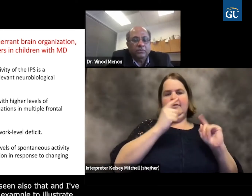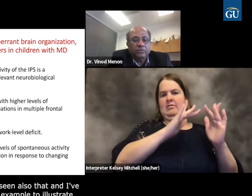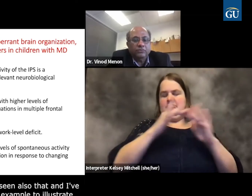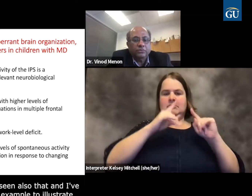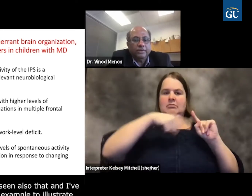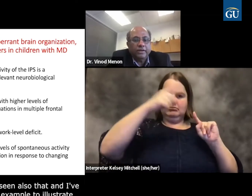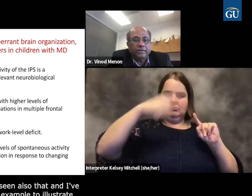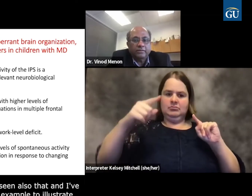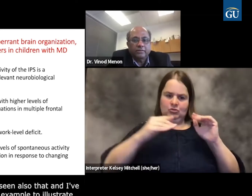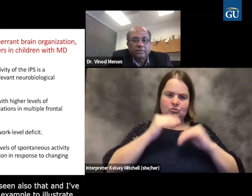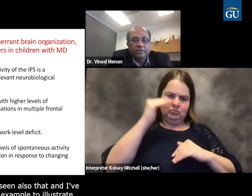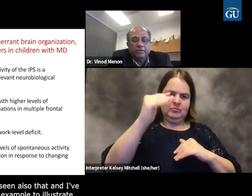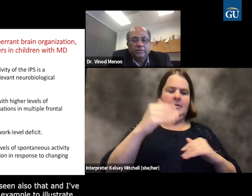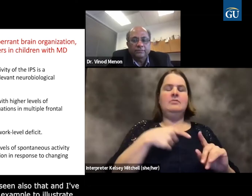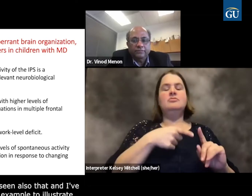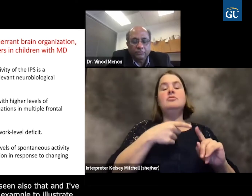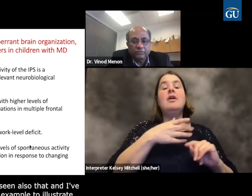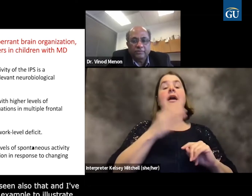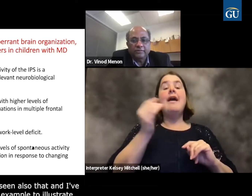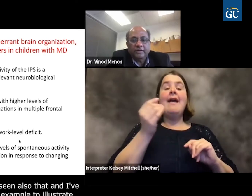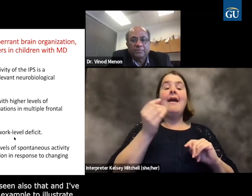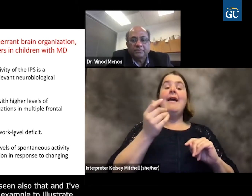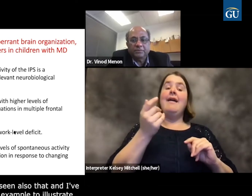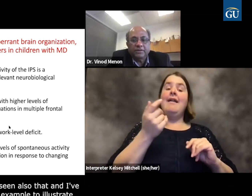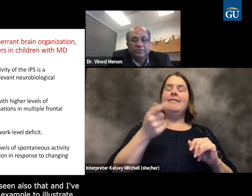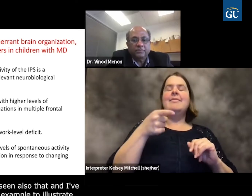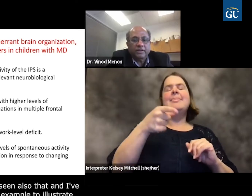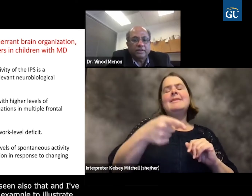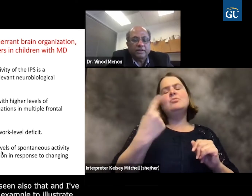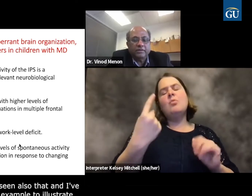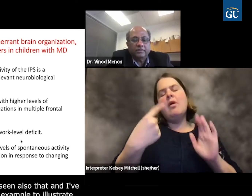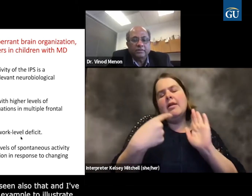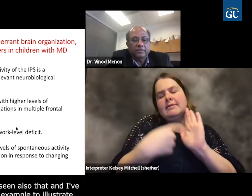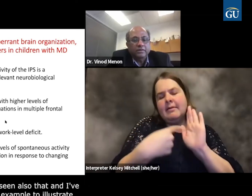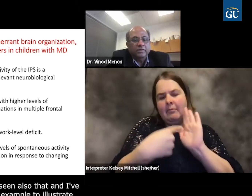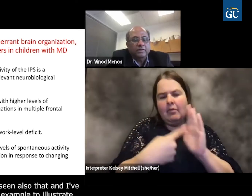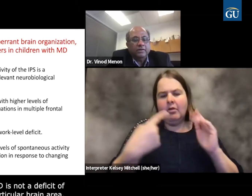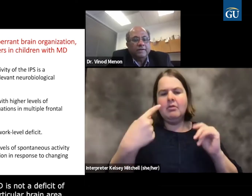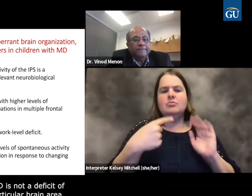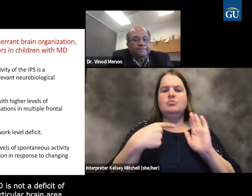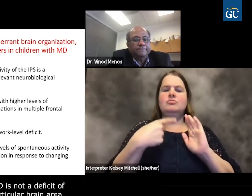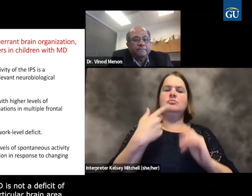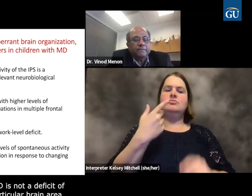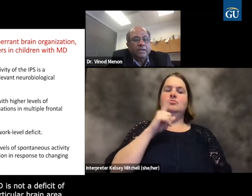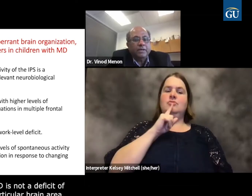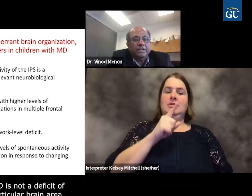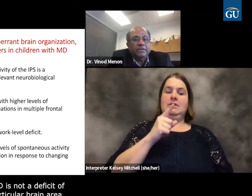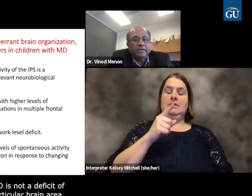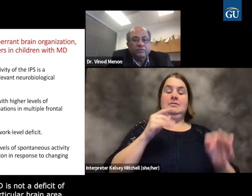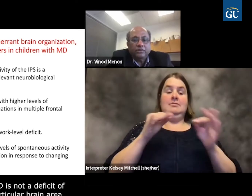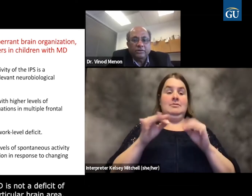and we've seen also that and i've used this example to illustrate